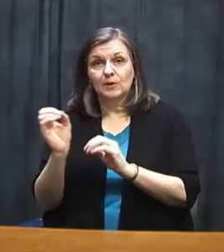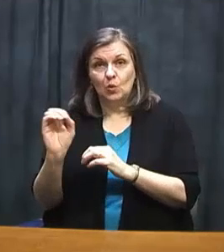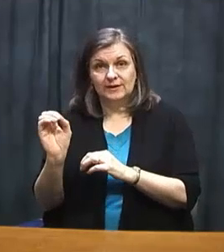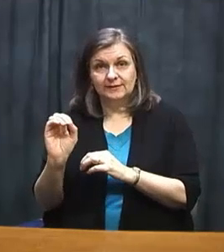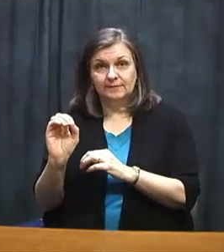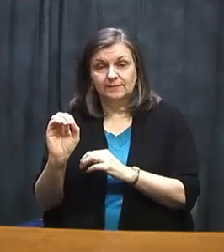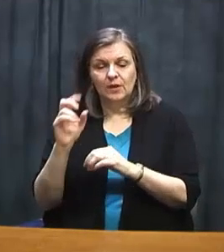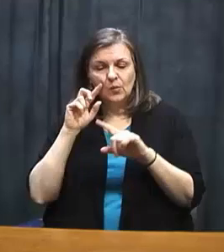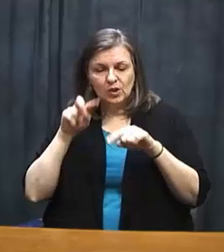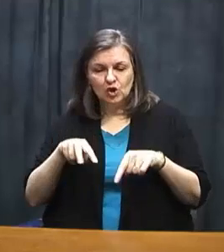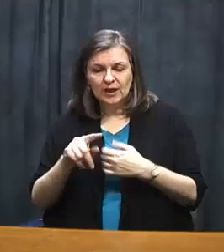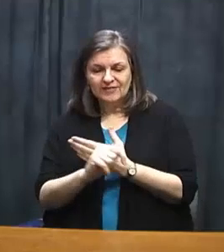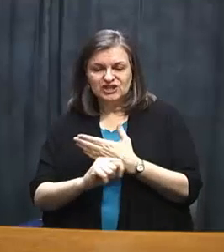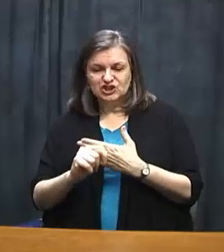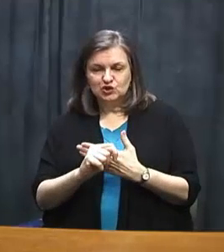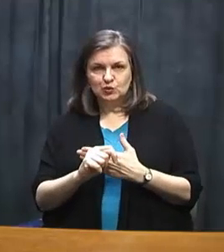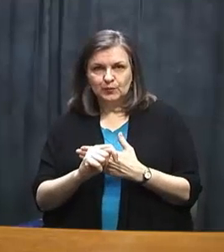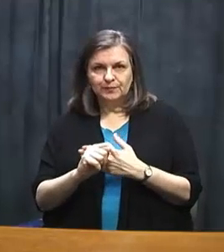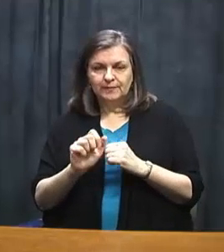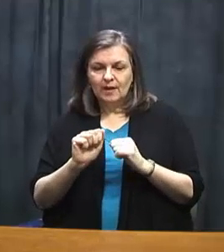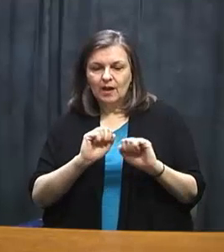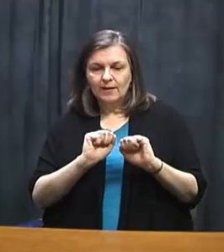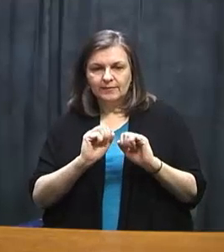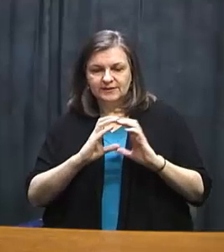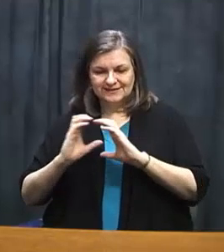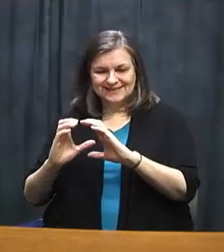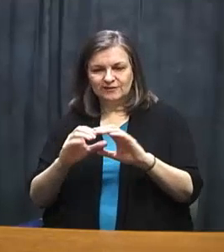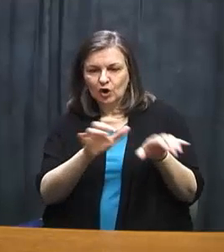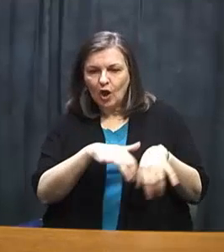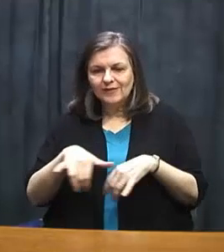for tissues we look at the cells all being the same